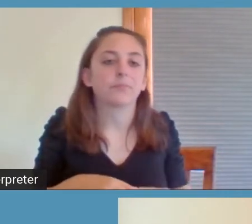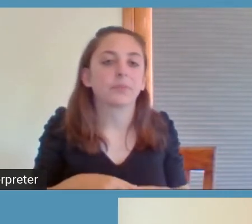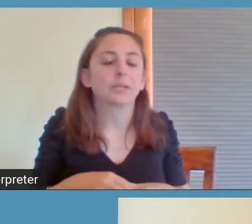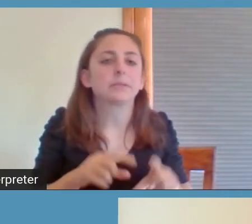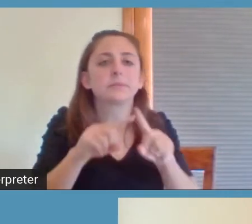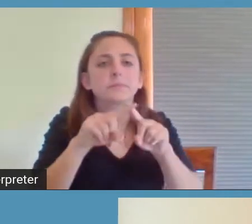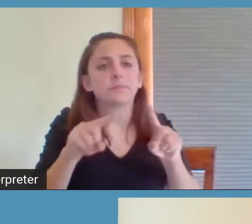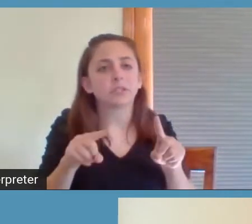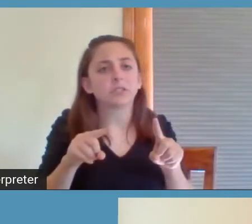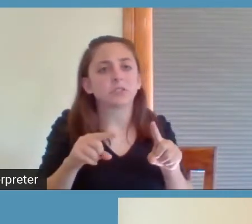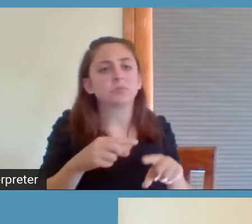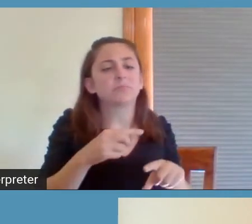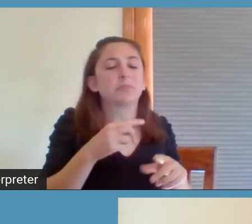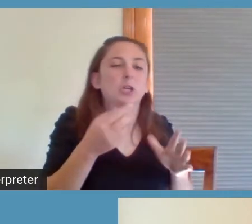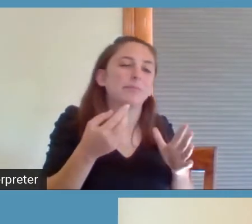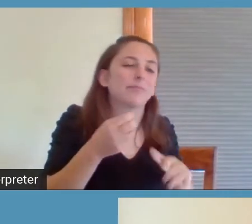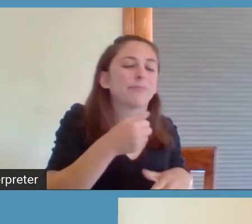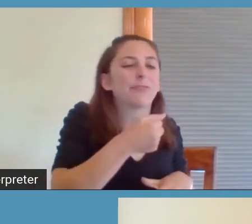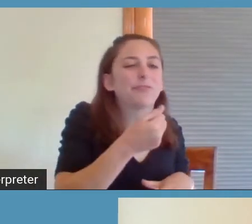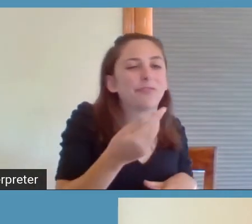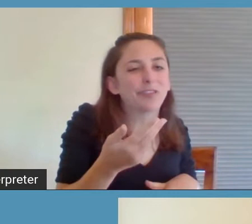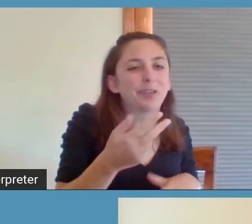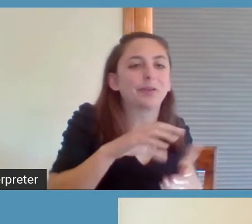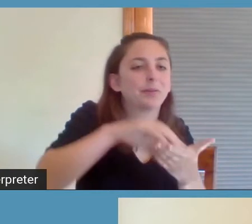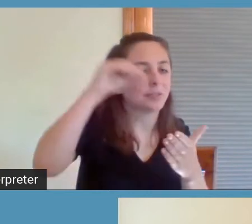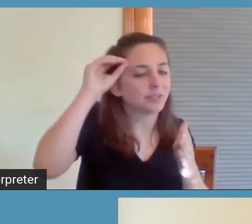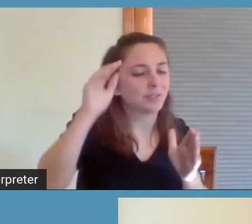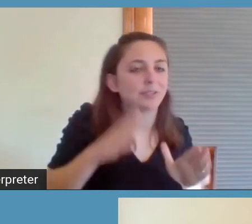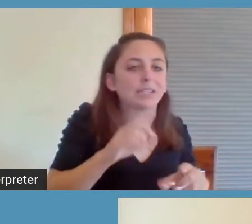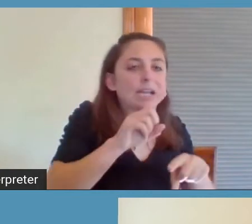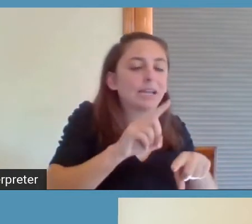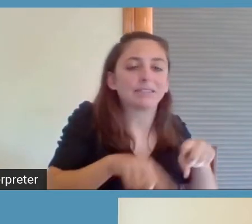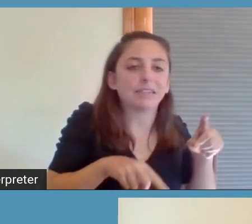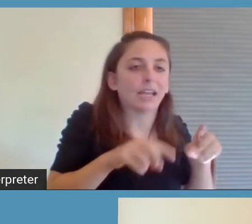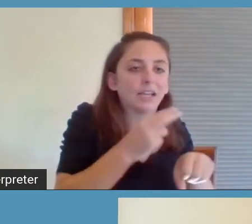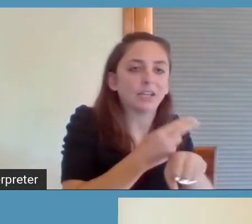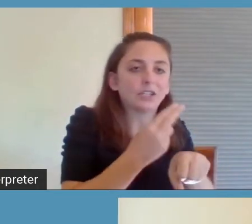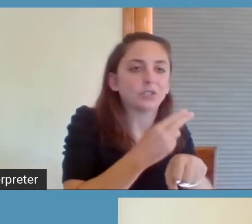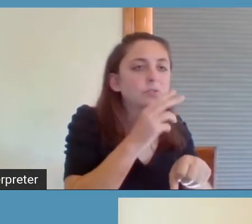a couple students who couldn't use the space but most of the students were able to do that um and